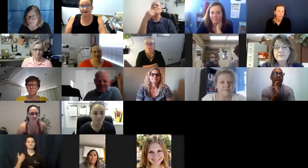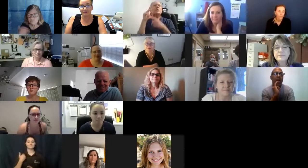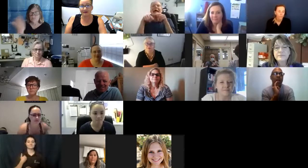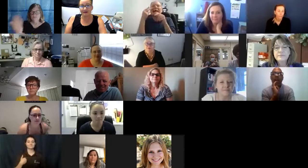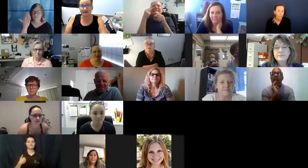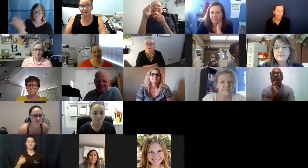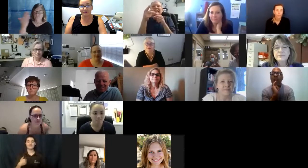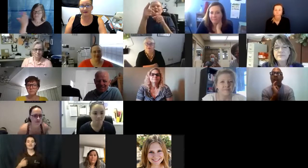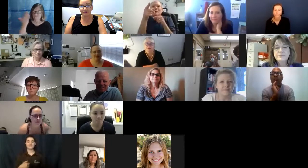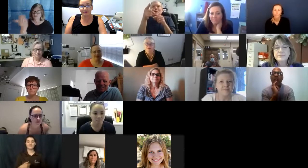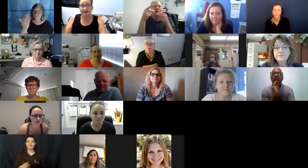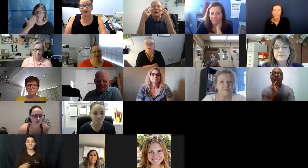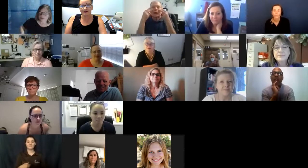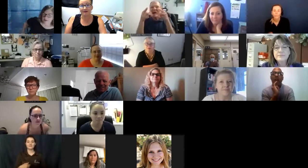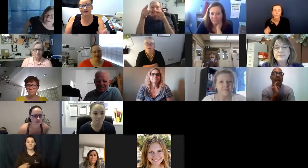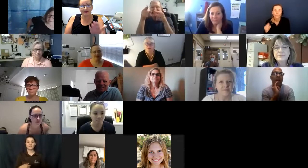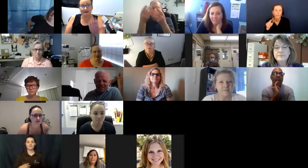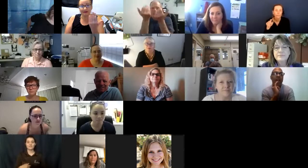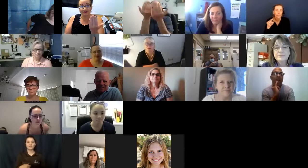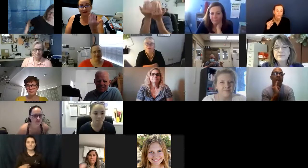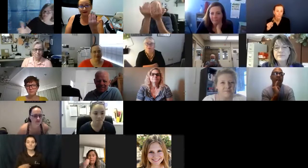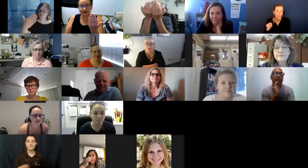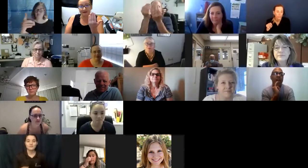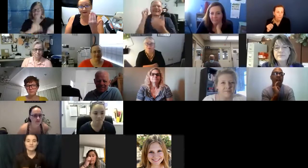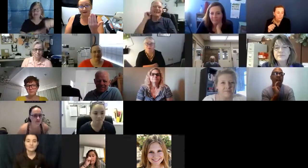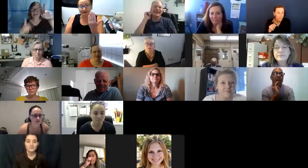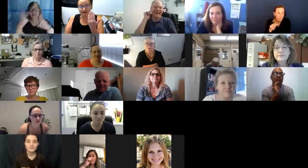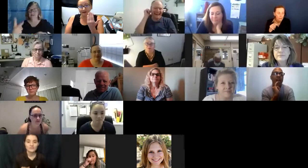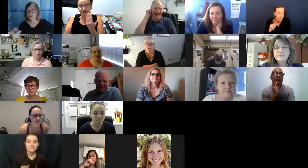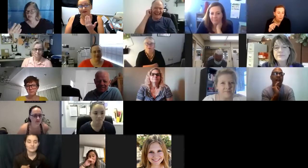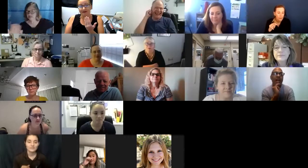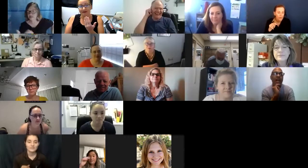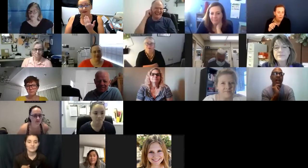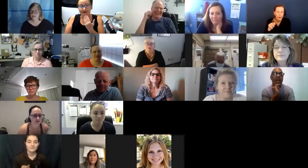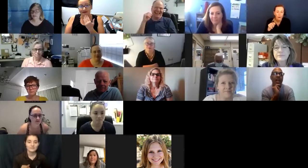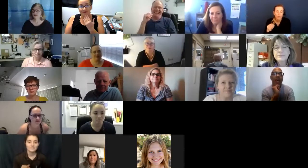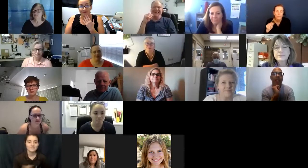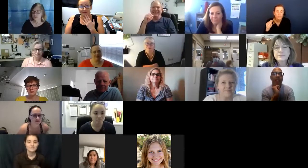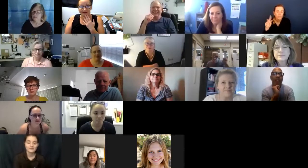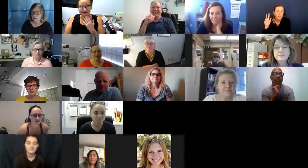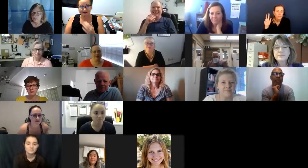Tom: can you come closer to the screen? We can't see you.